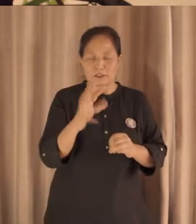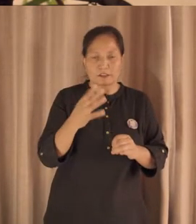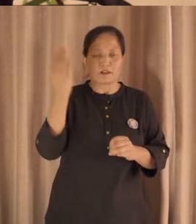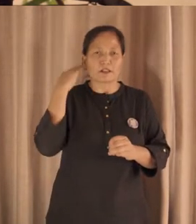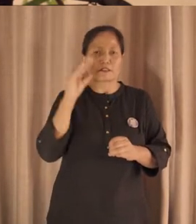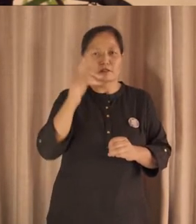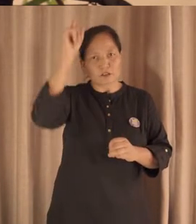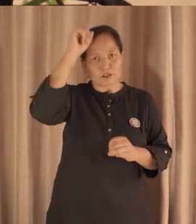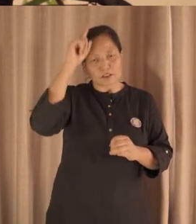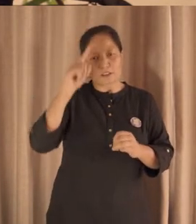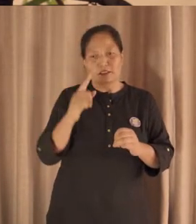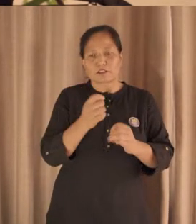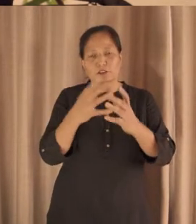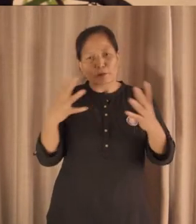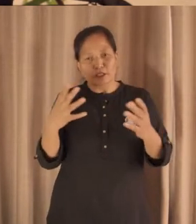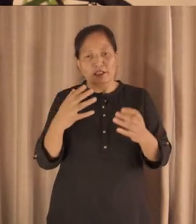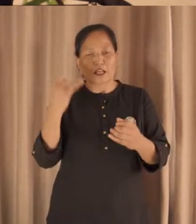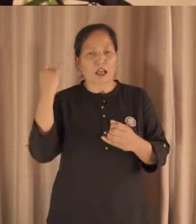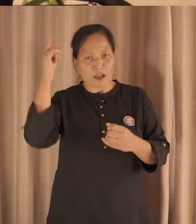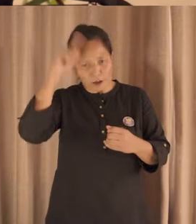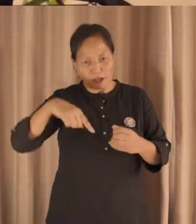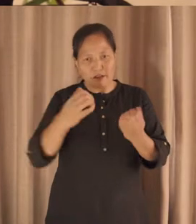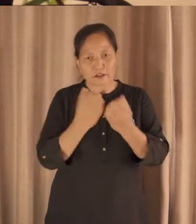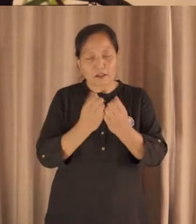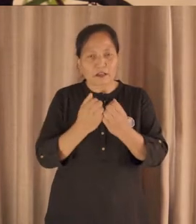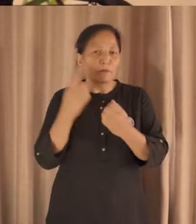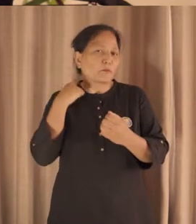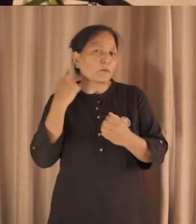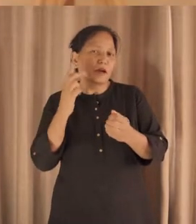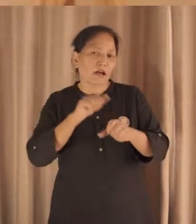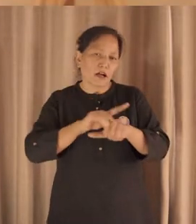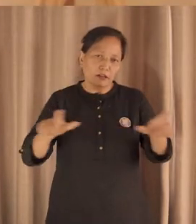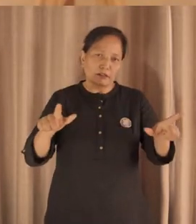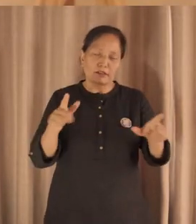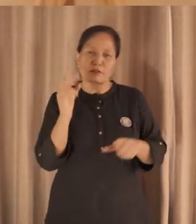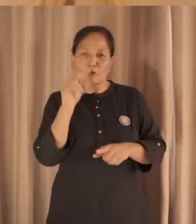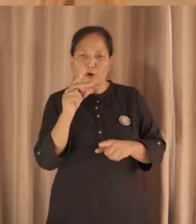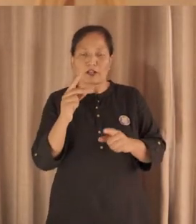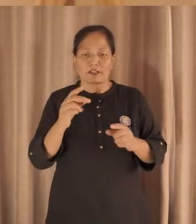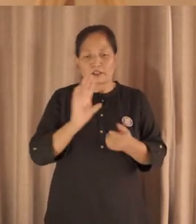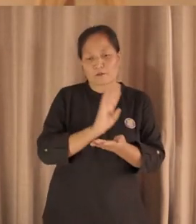teach us the in-depth knowledge about indigenous people. They simply teach you that Maghi is